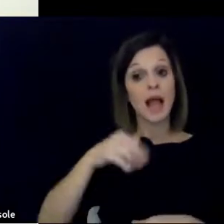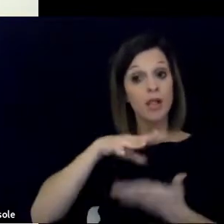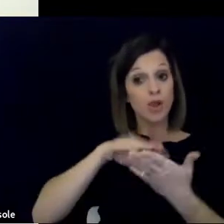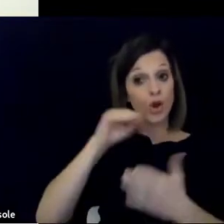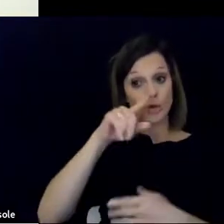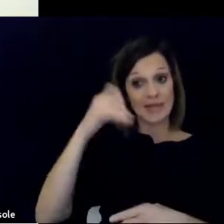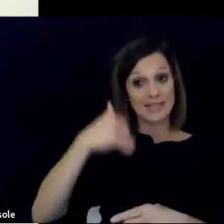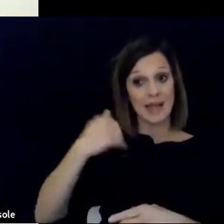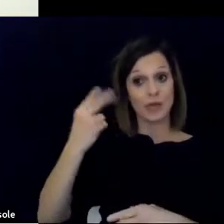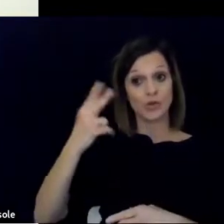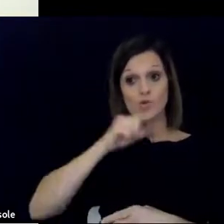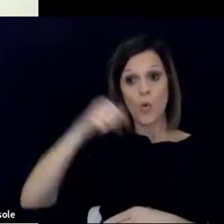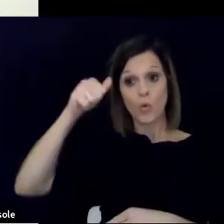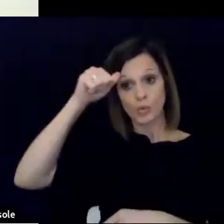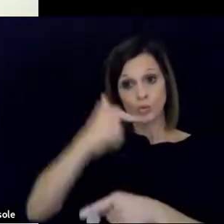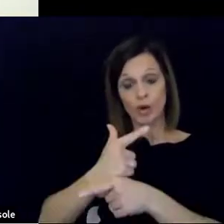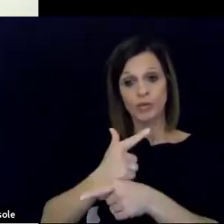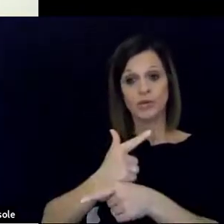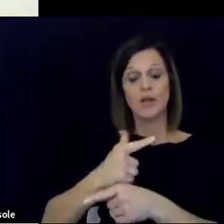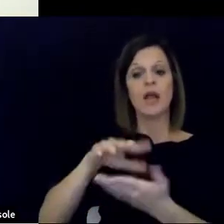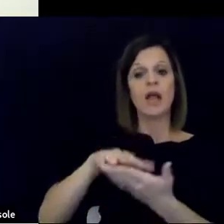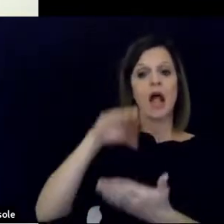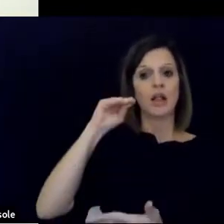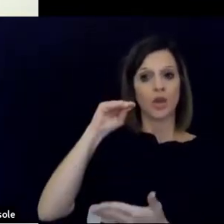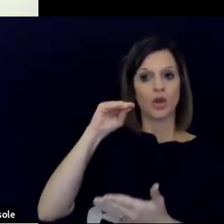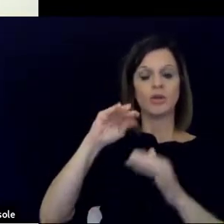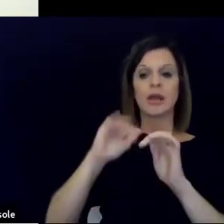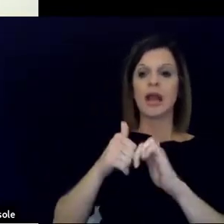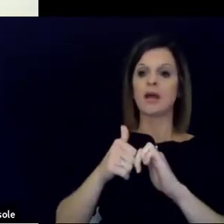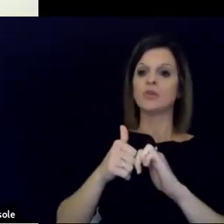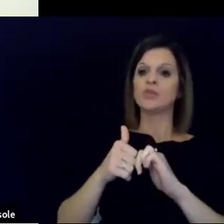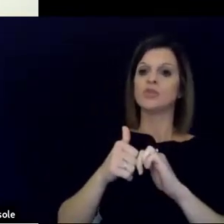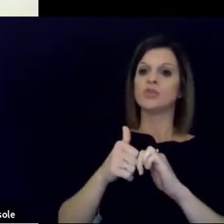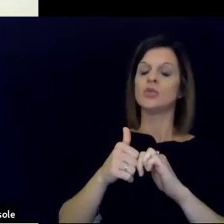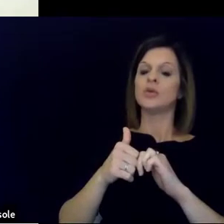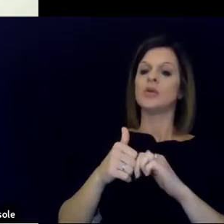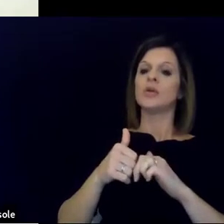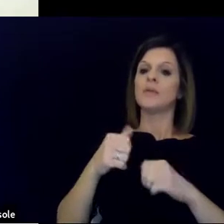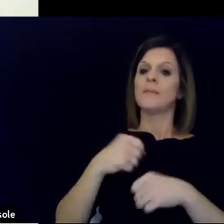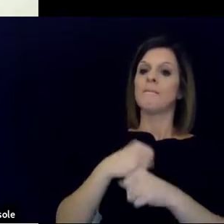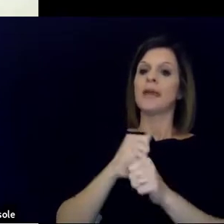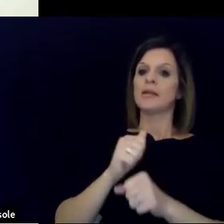I learned how to make myself totally relaxed and they could not tickle me, it just won't work.